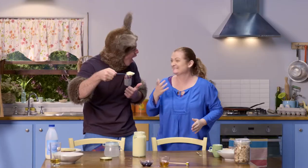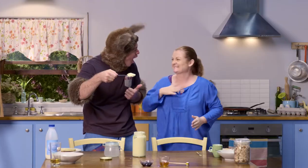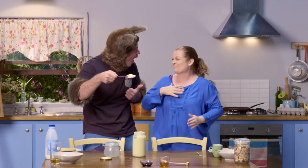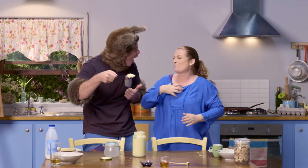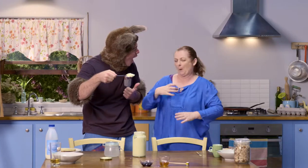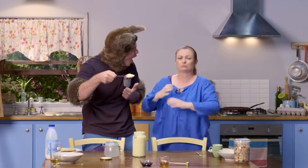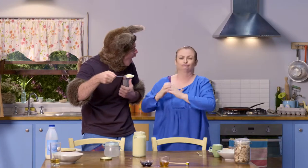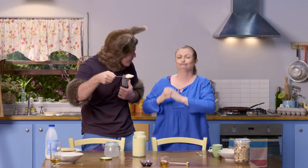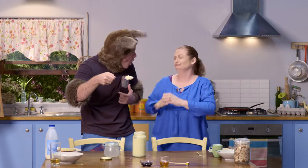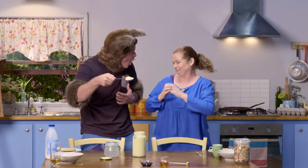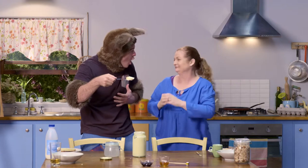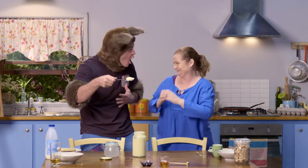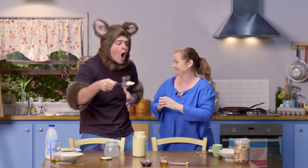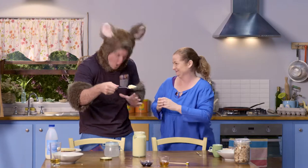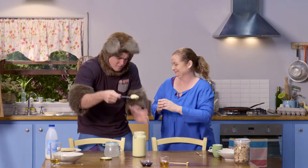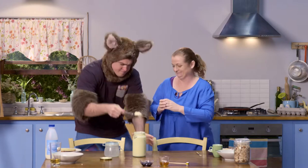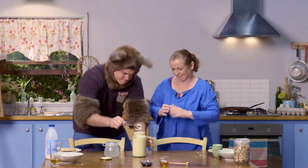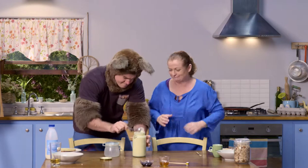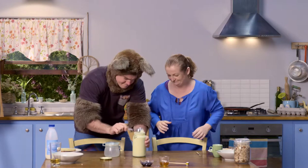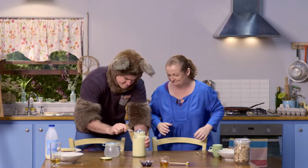You need to shake it some more, Possum. Right.